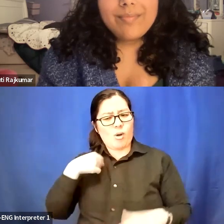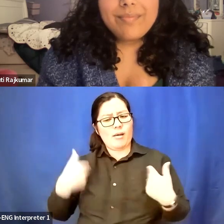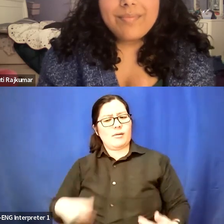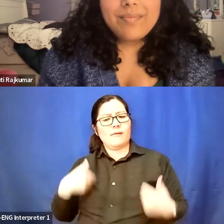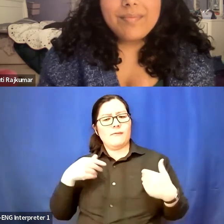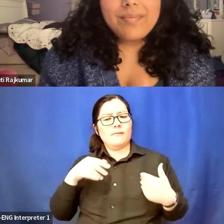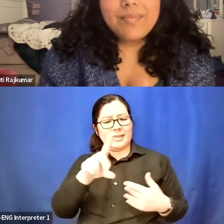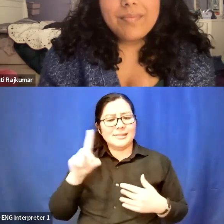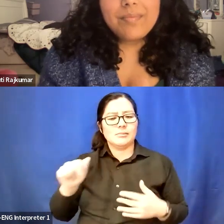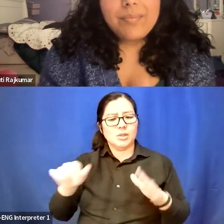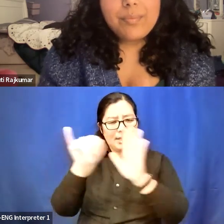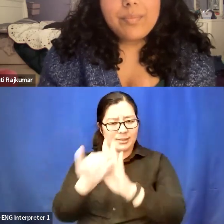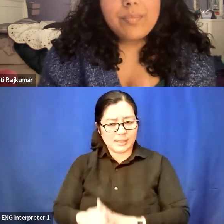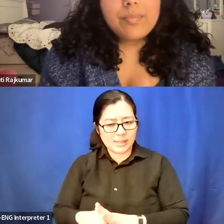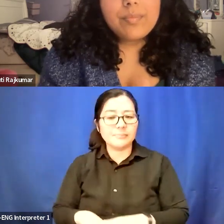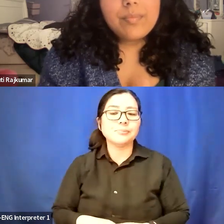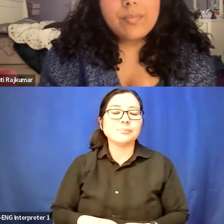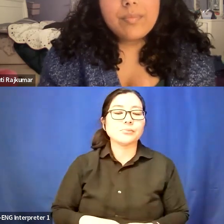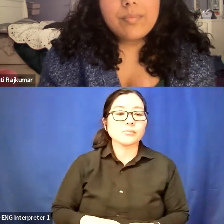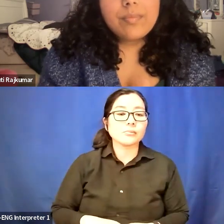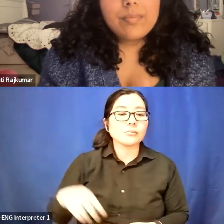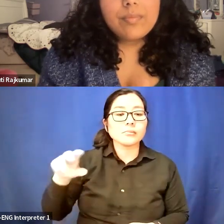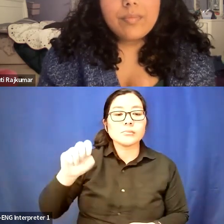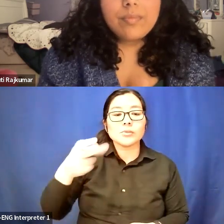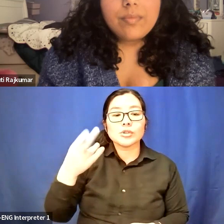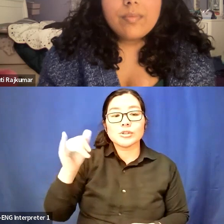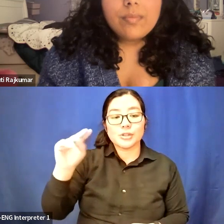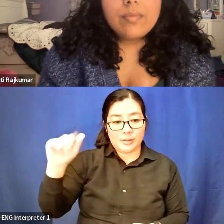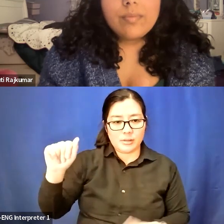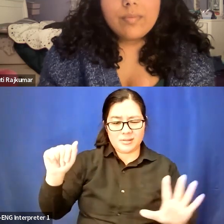Yeah, I know. And you know, that's a life-long journey, I think, especially for me.